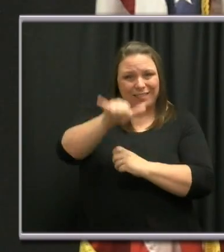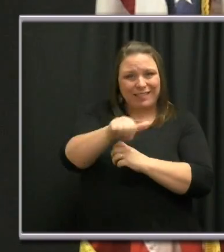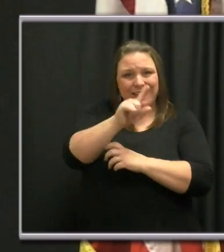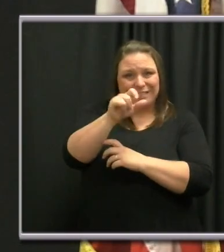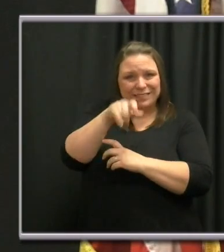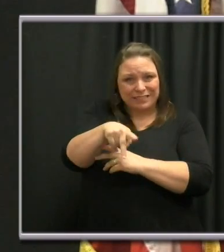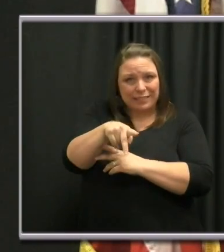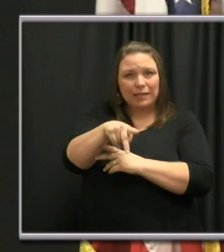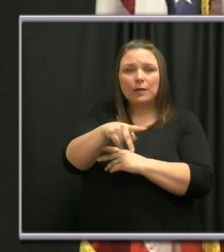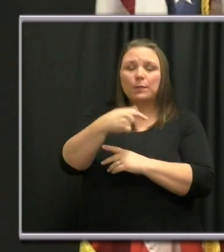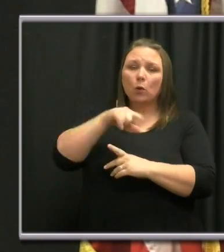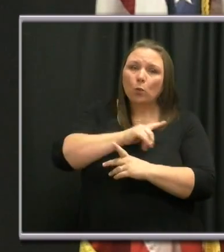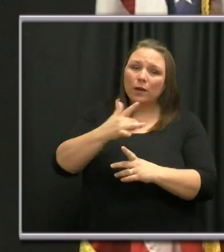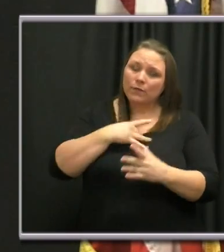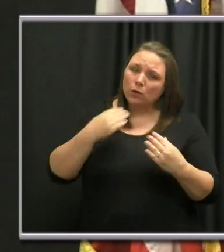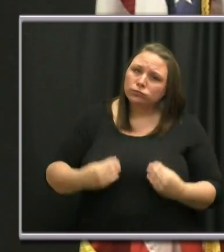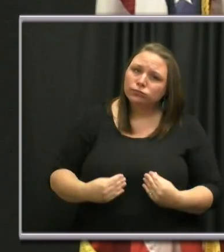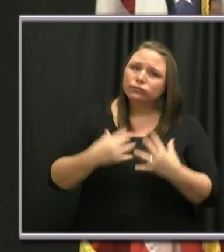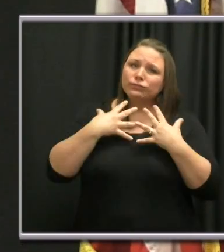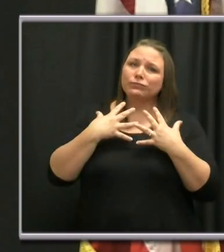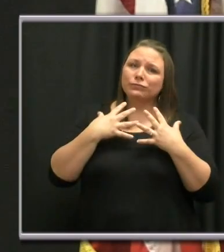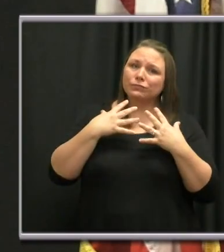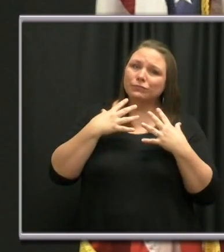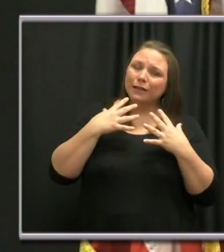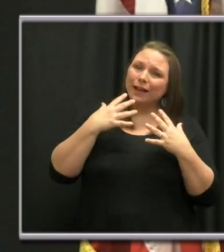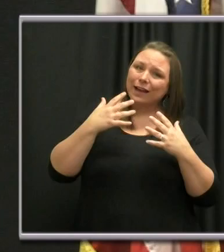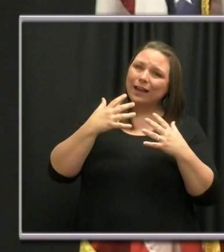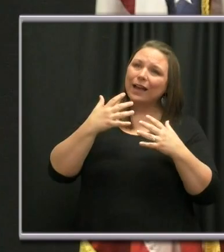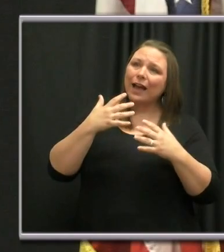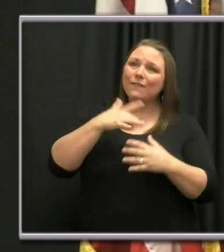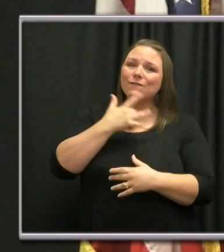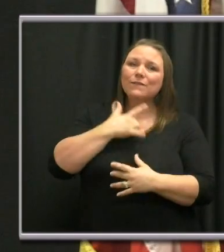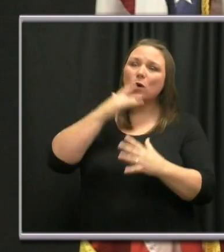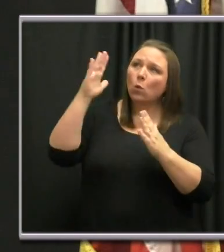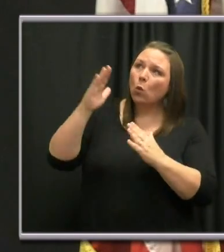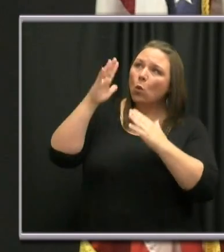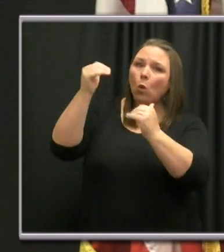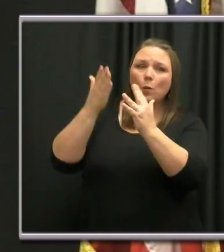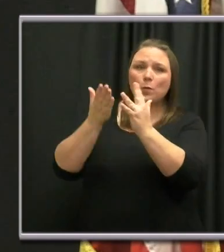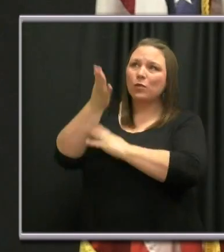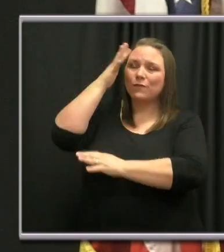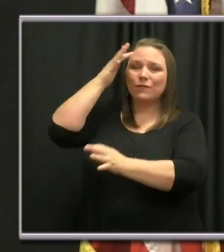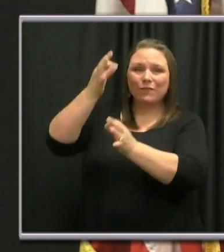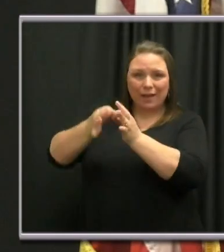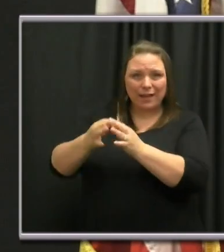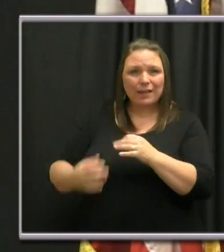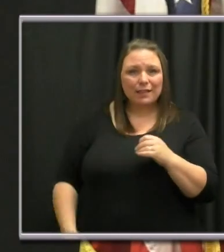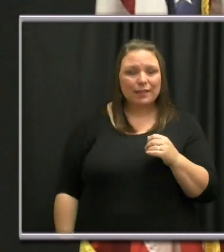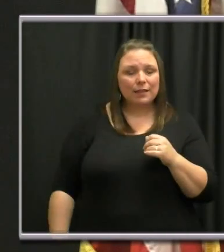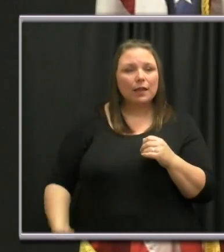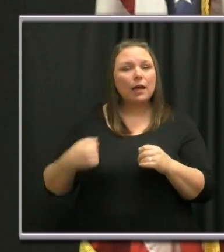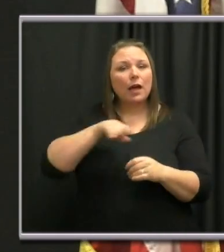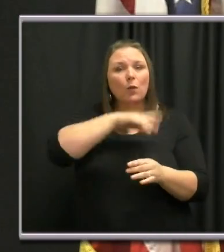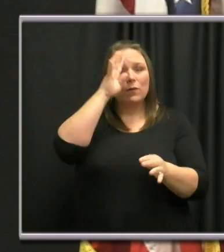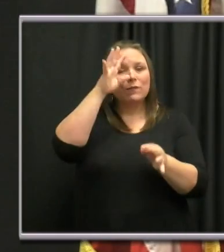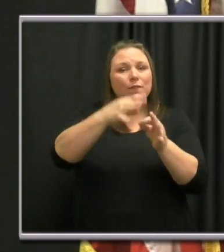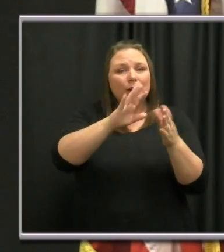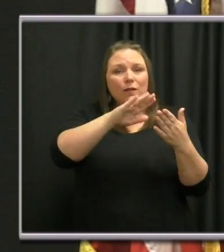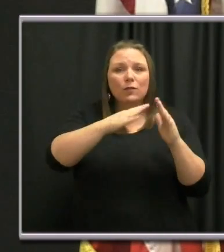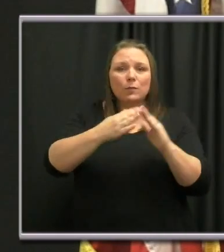TWO ZERO EIGHT NEIGHBORS AND BEYOND WE ARE ENCOURAGED AND